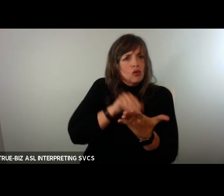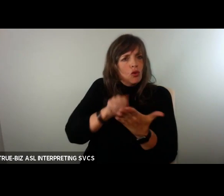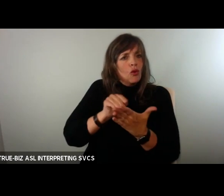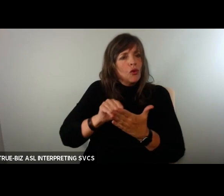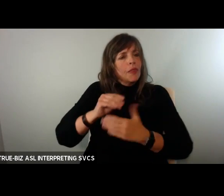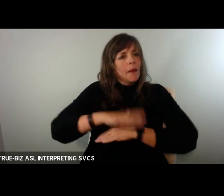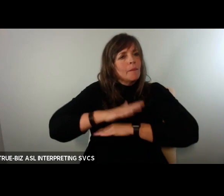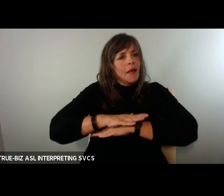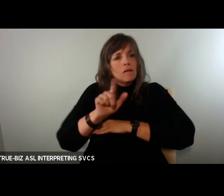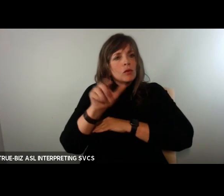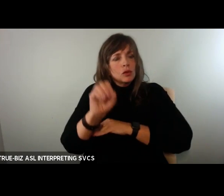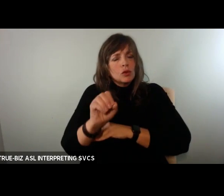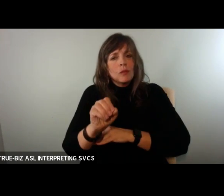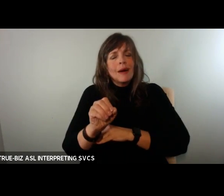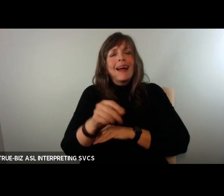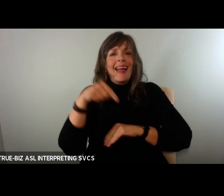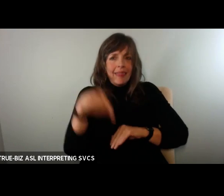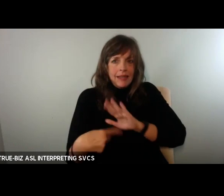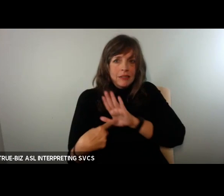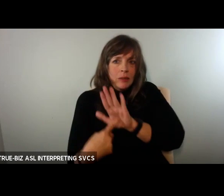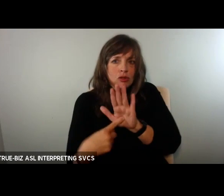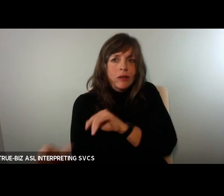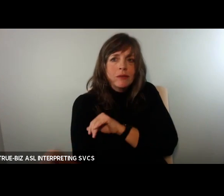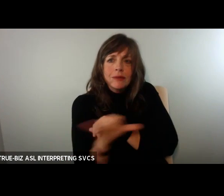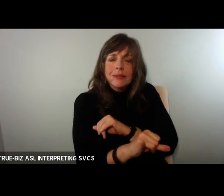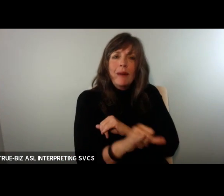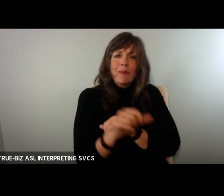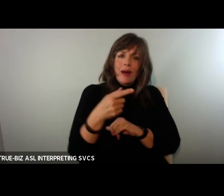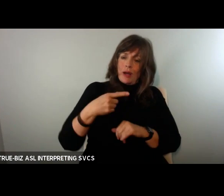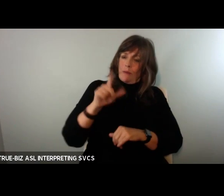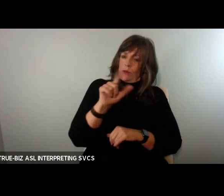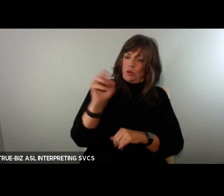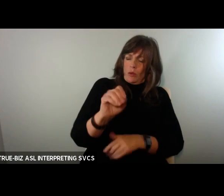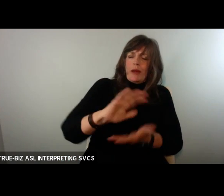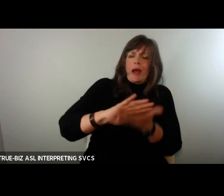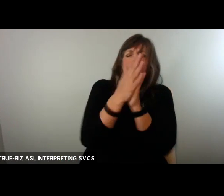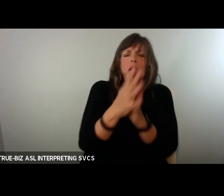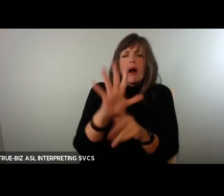platforms like Zoom can be extraordinary tools when used to connect collaborators